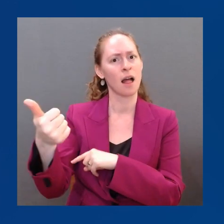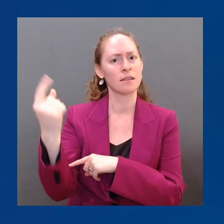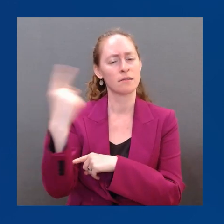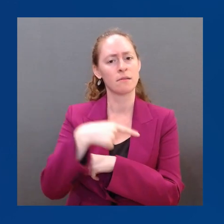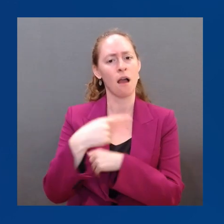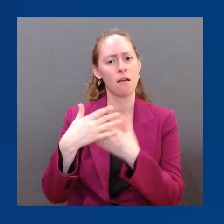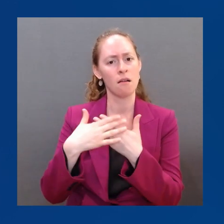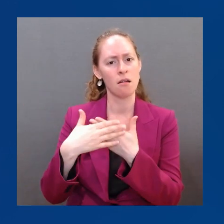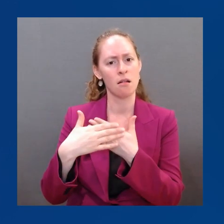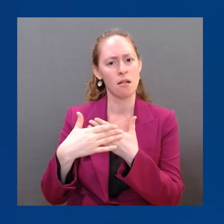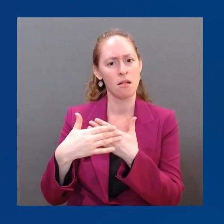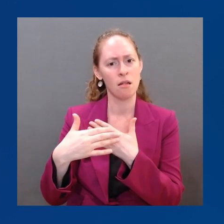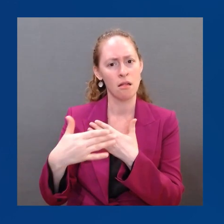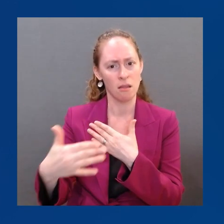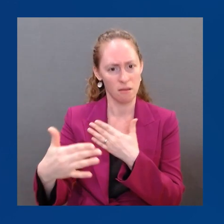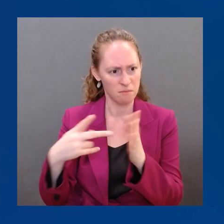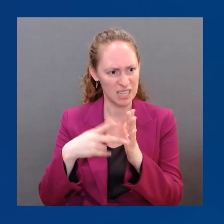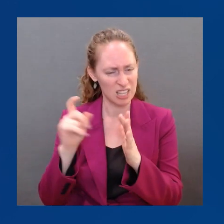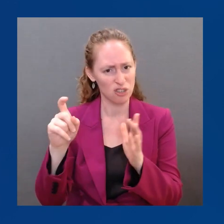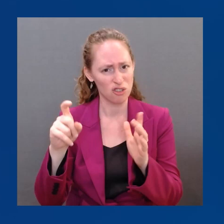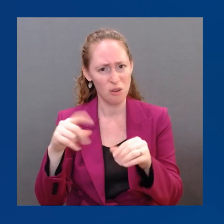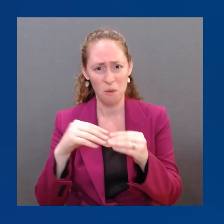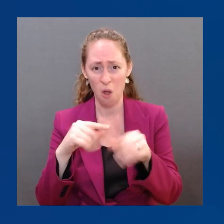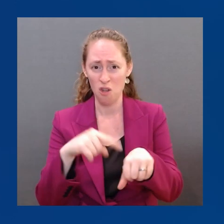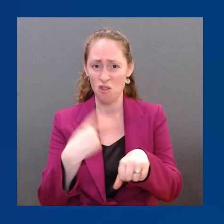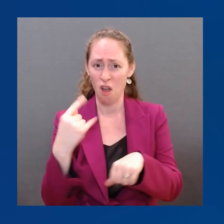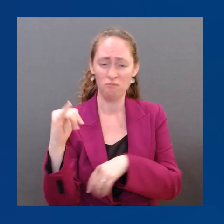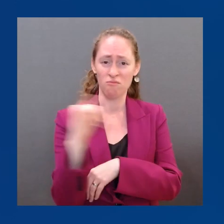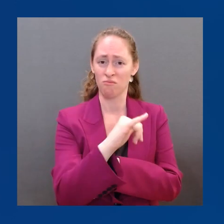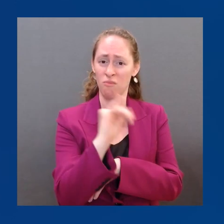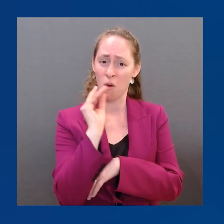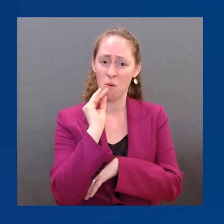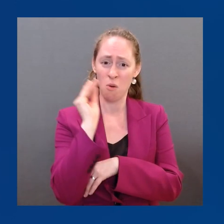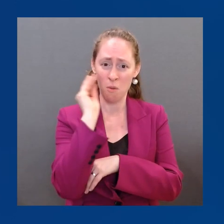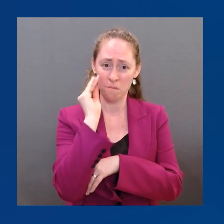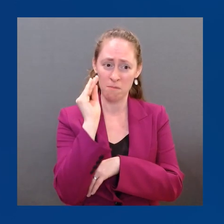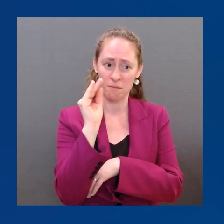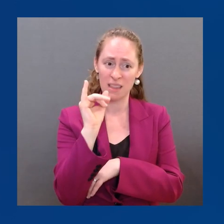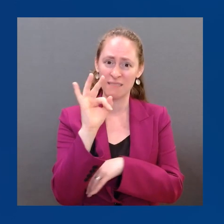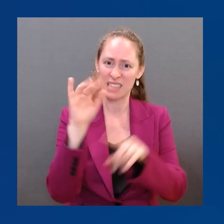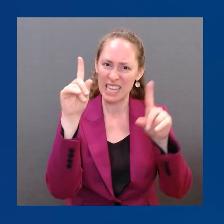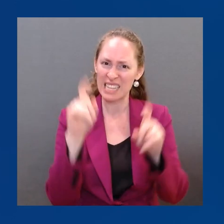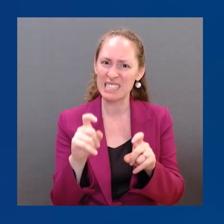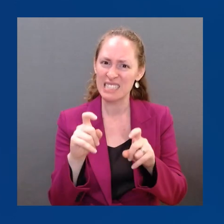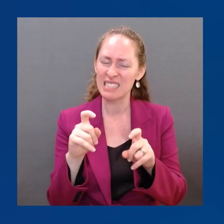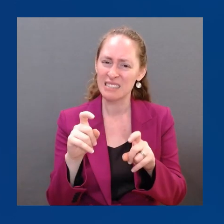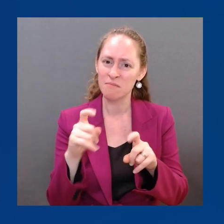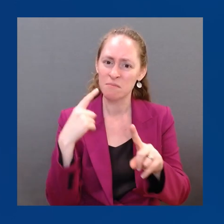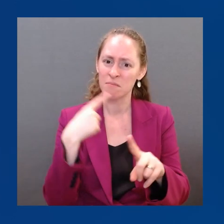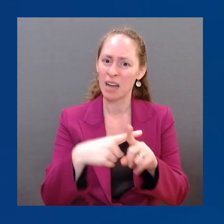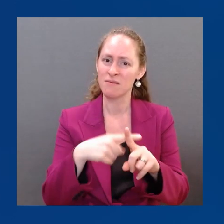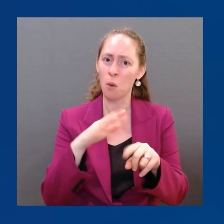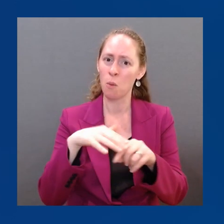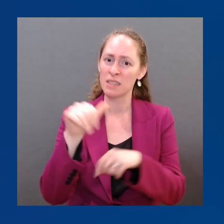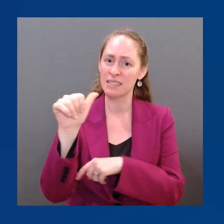given that if people are testing positive again, they could potentially be contagious? How are you guys looking at this? Dr. Jha: Yeah, so let me start maybe,